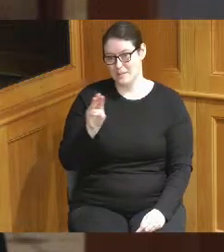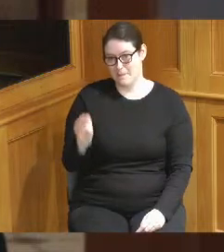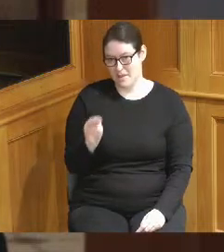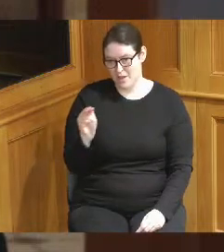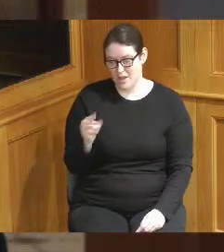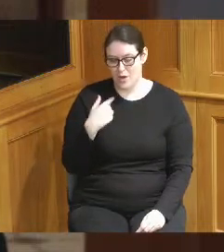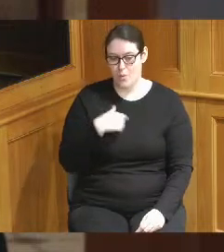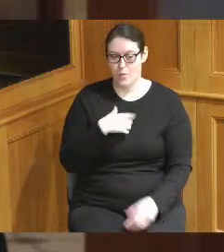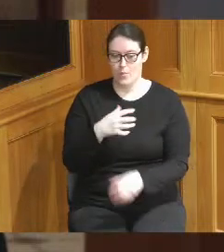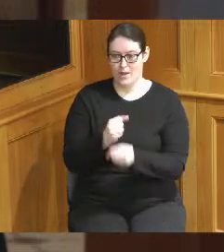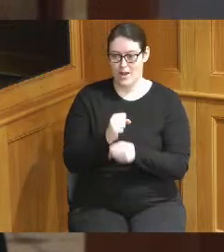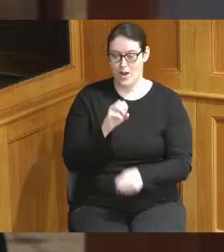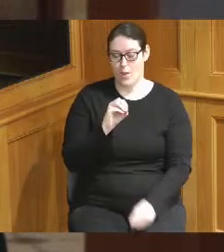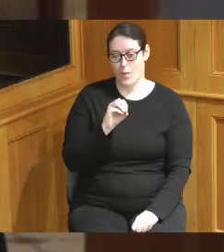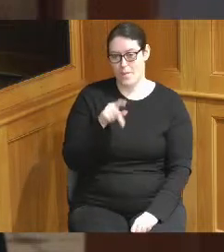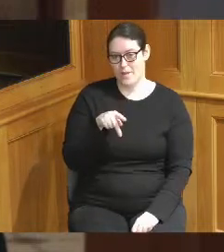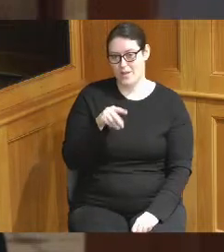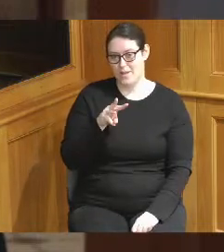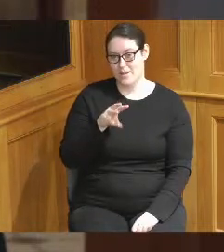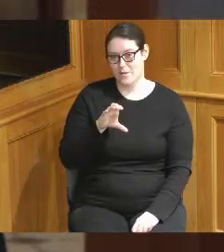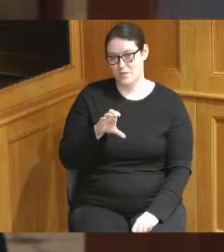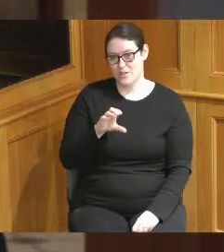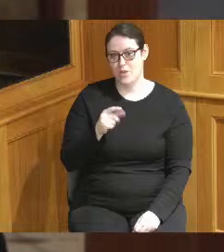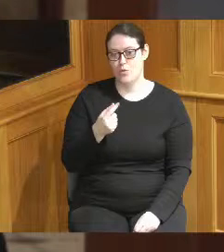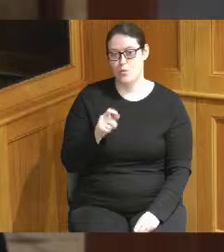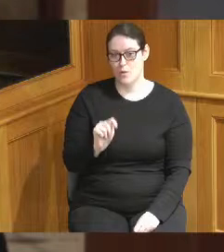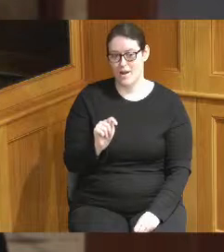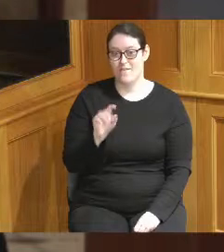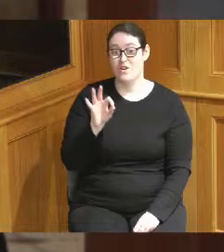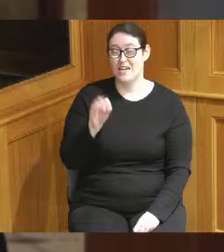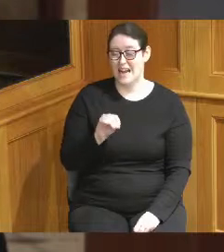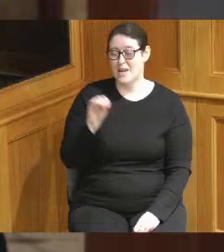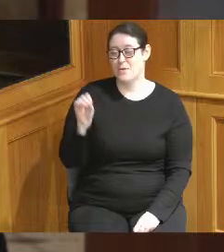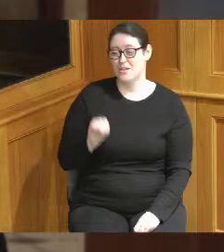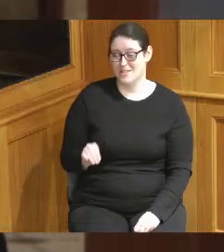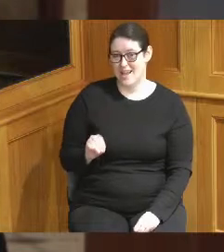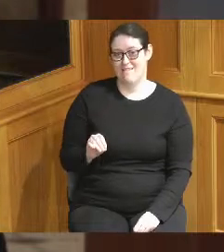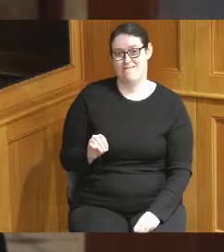coming together of organizations that serve people with disabilities there was a lot of